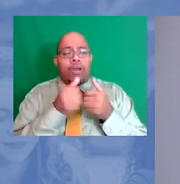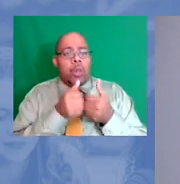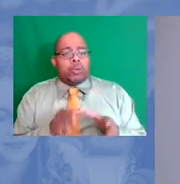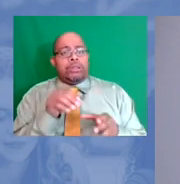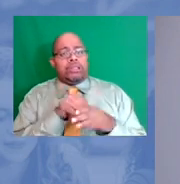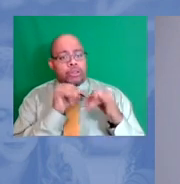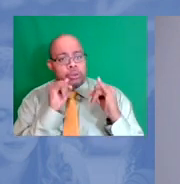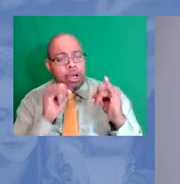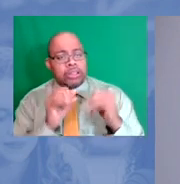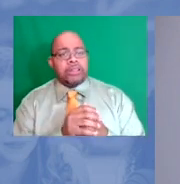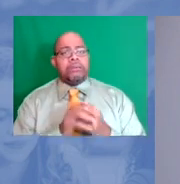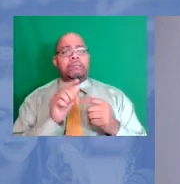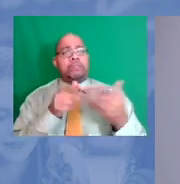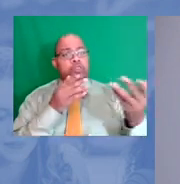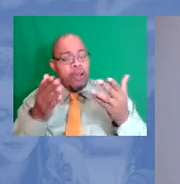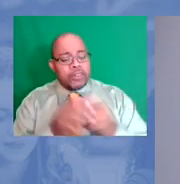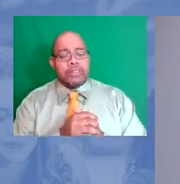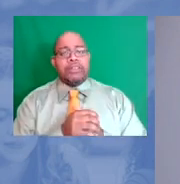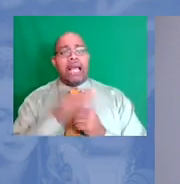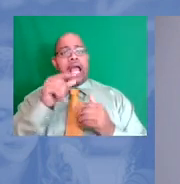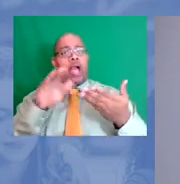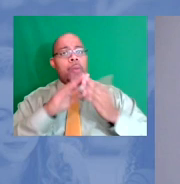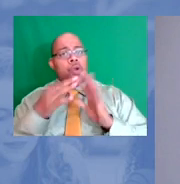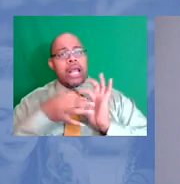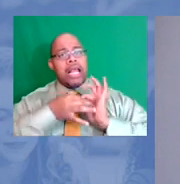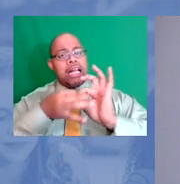SERVICES, AND COMMUNITY CONNECTION DURING THE PANDEMIC.